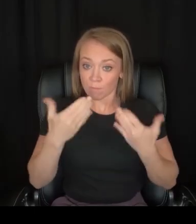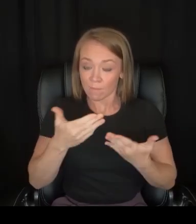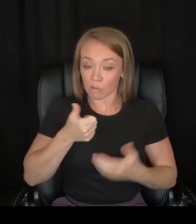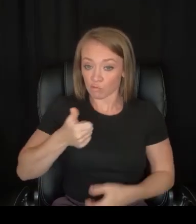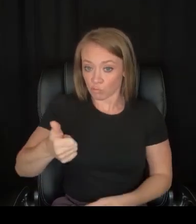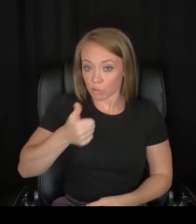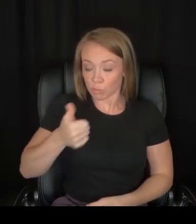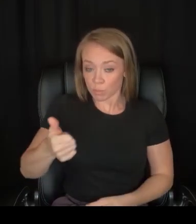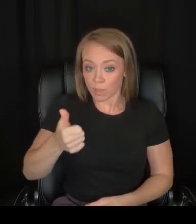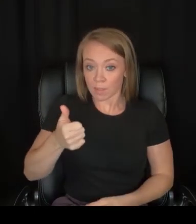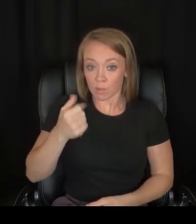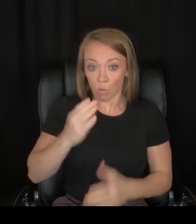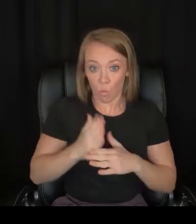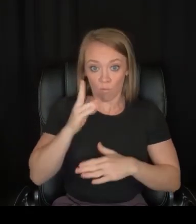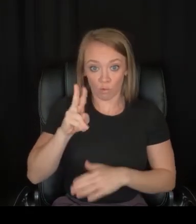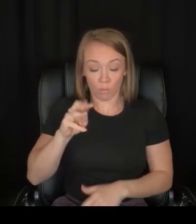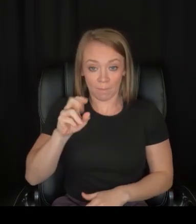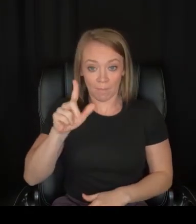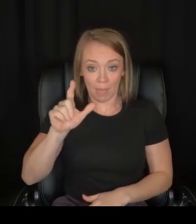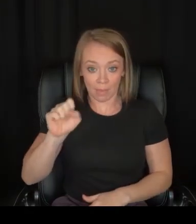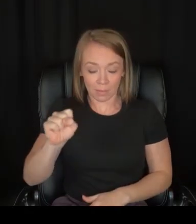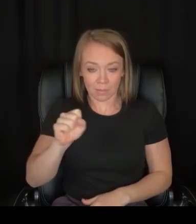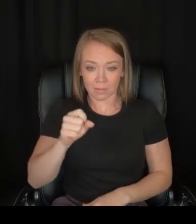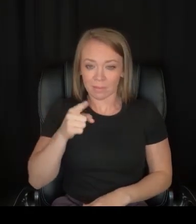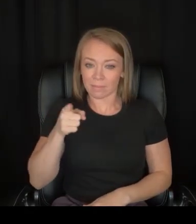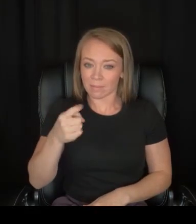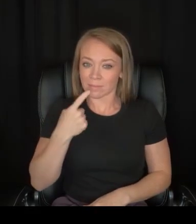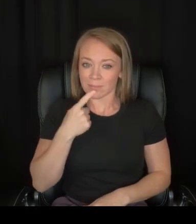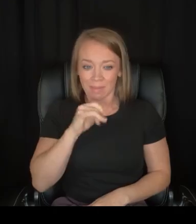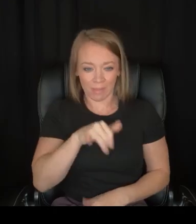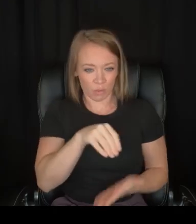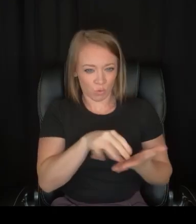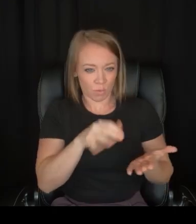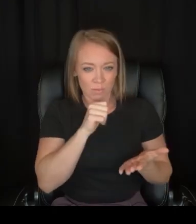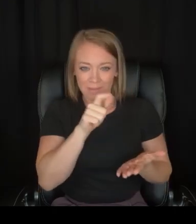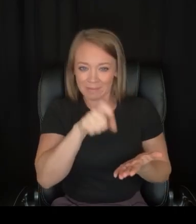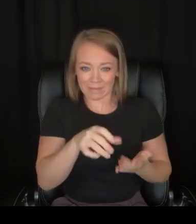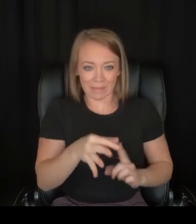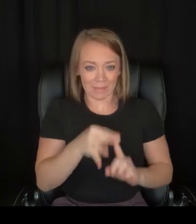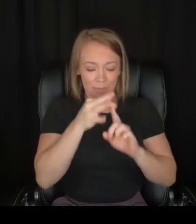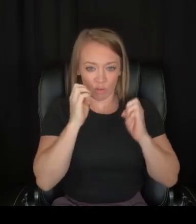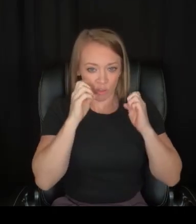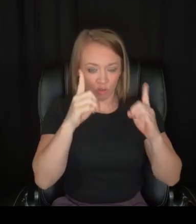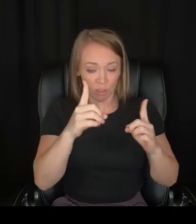special transportation and the private school wasn't part of the state's special education system.